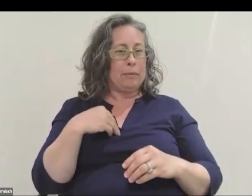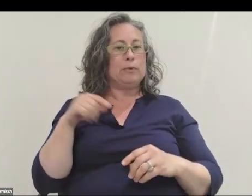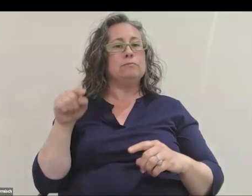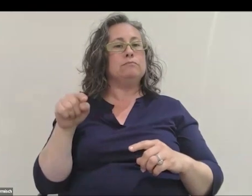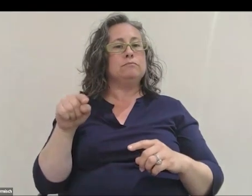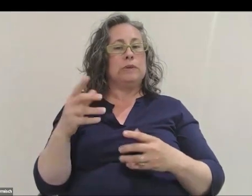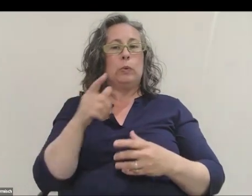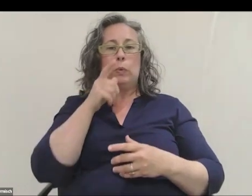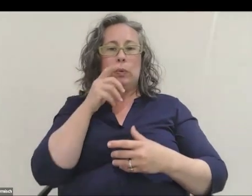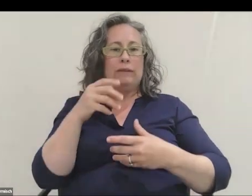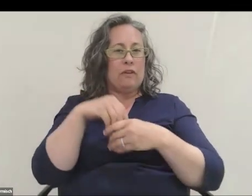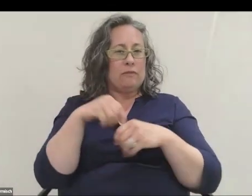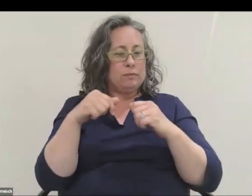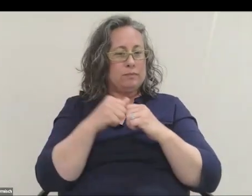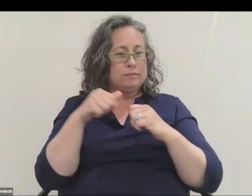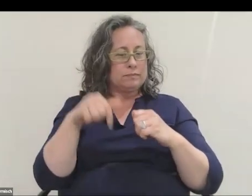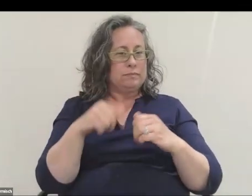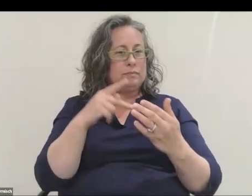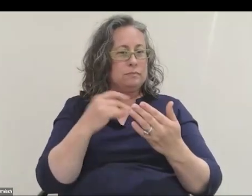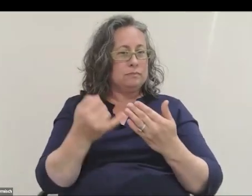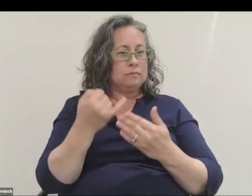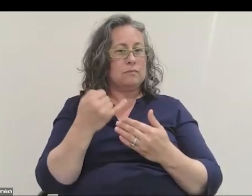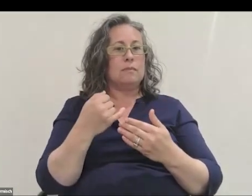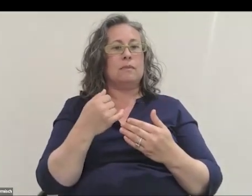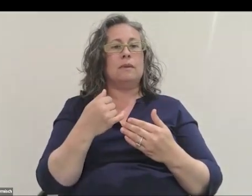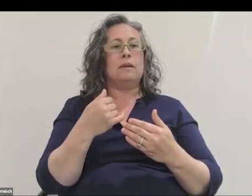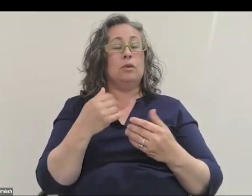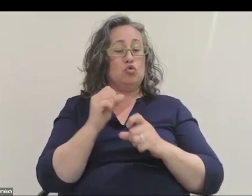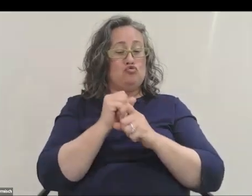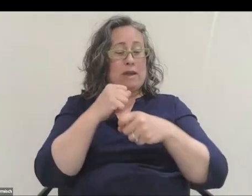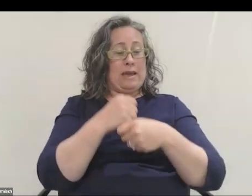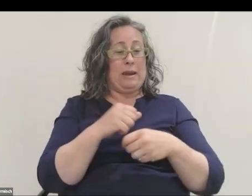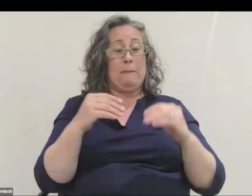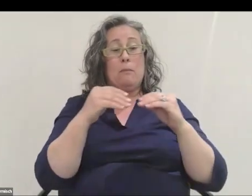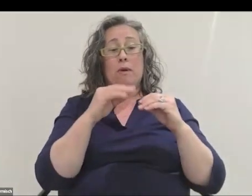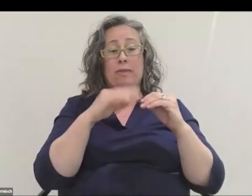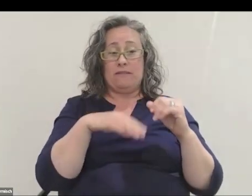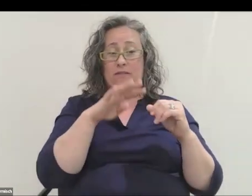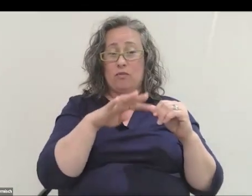our board members, our participants who are involved in this project. We have created more than 44 resources